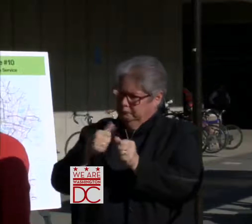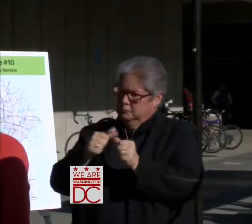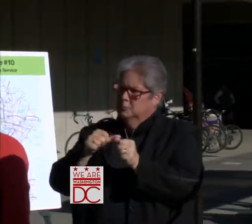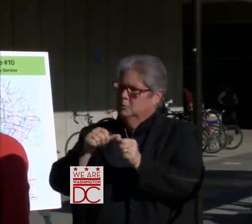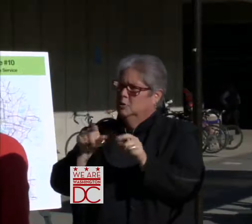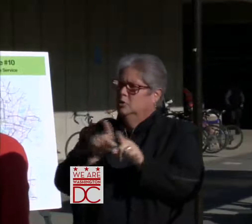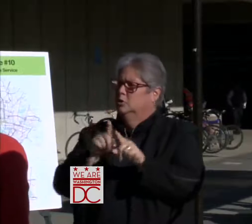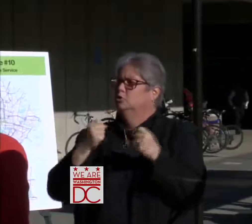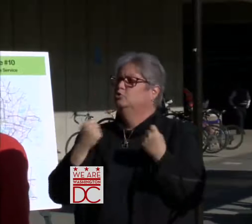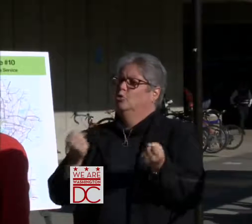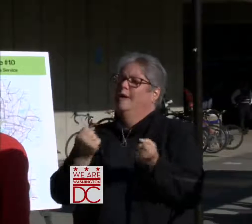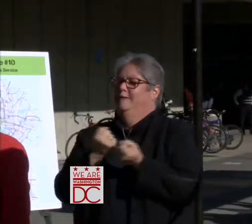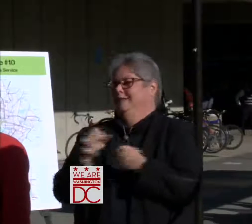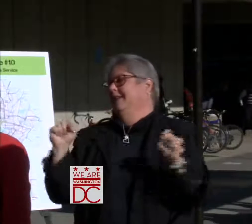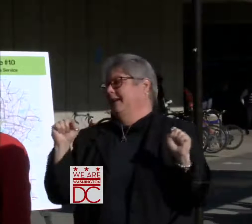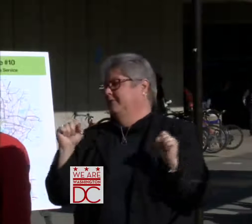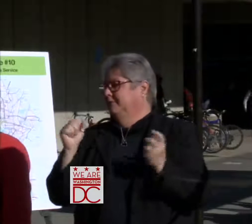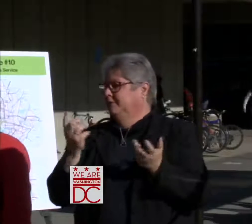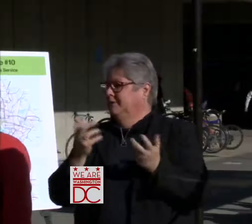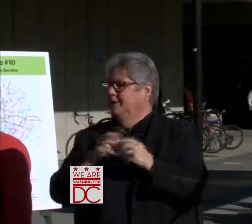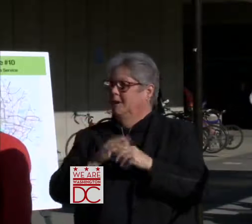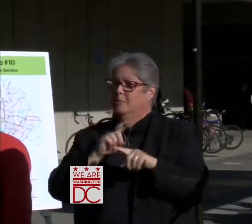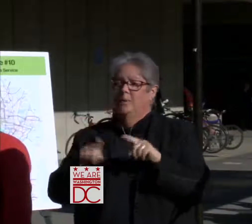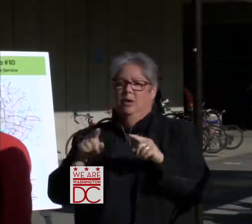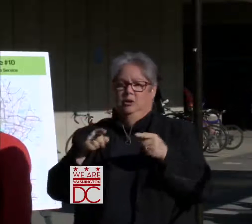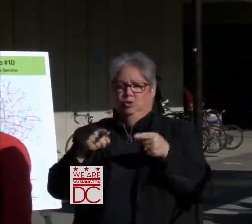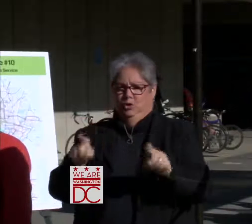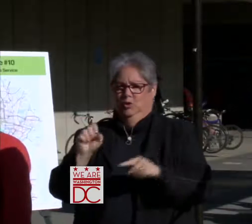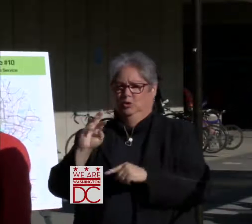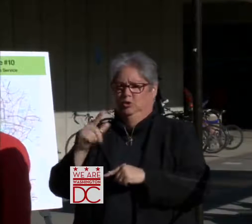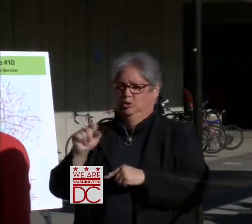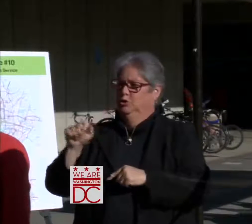DRIVE SAFELY, BUT PRINCIPALLY DURING THIS SURGE 10 PERIOD WE